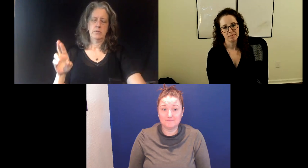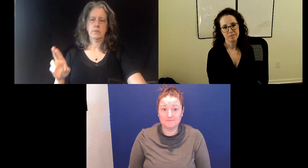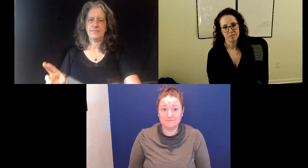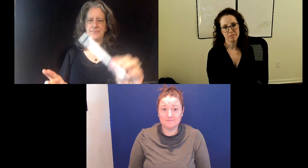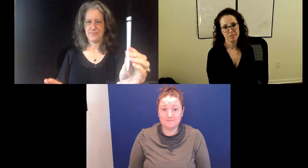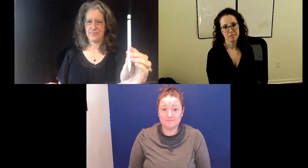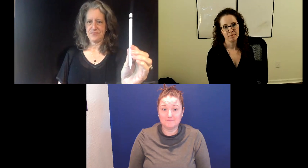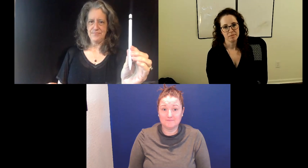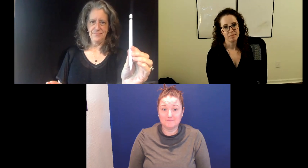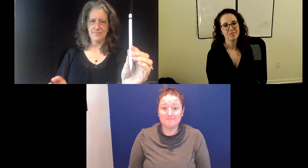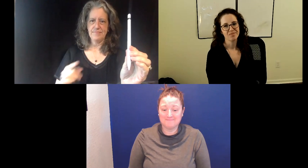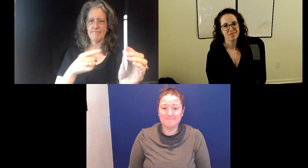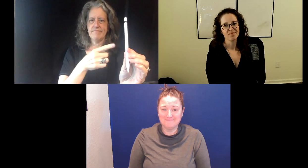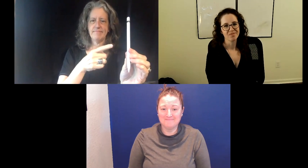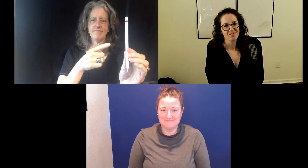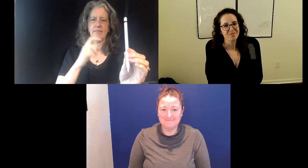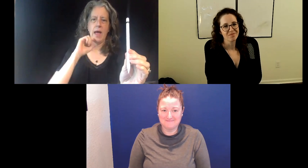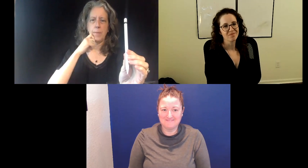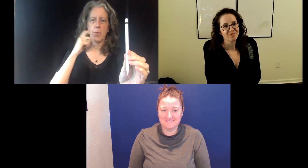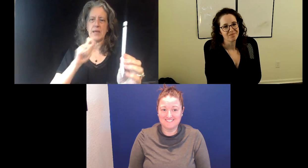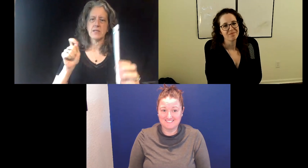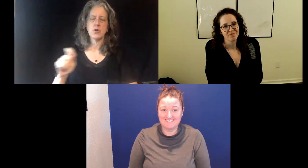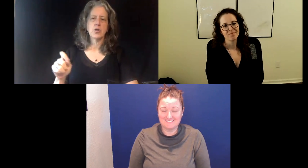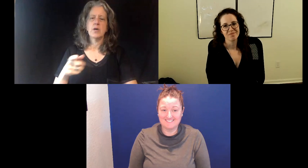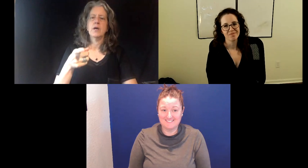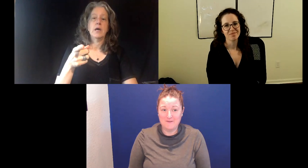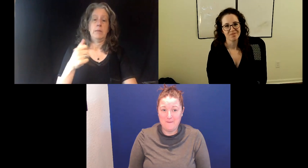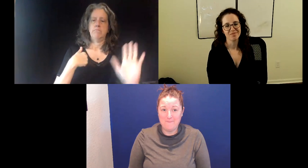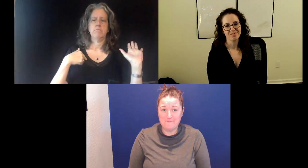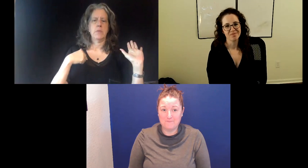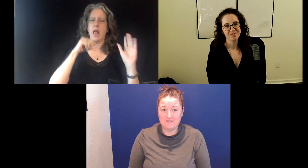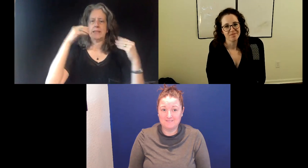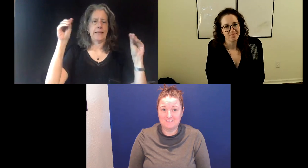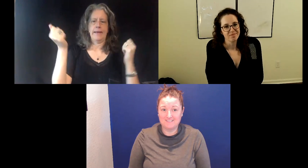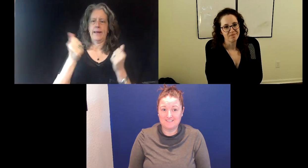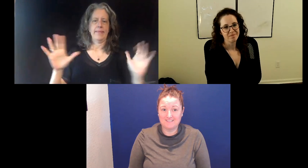think it's the best thing ever to have this apple pencil i love having apple pencil and